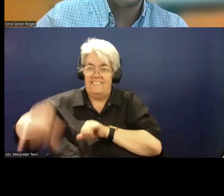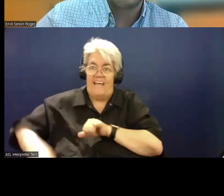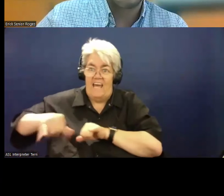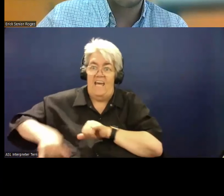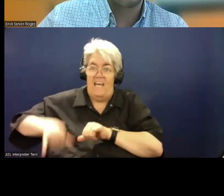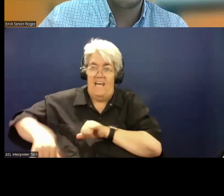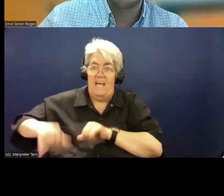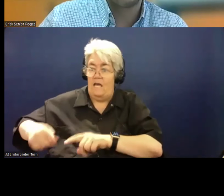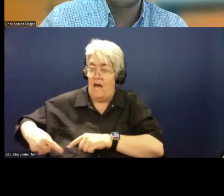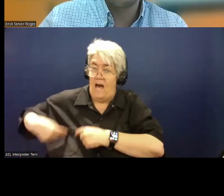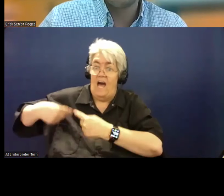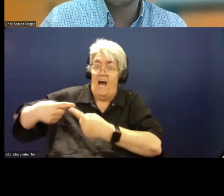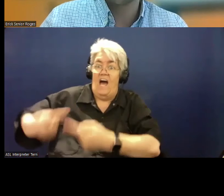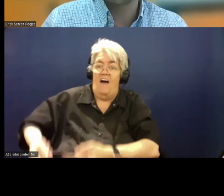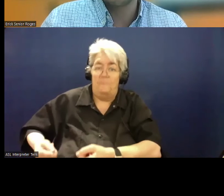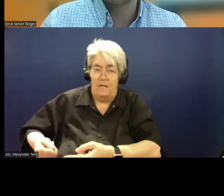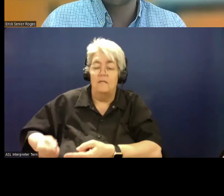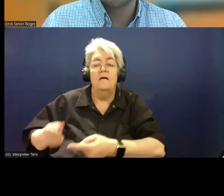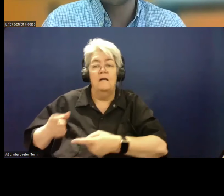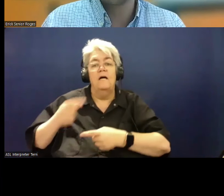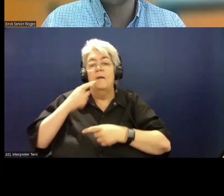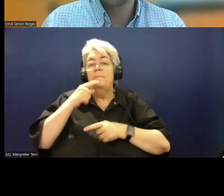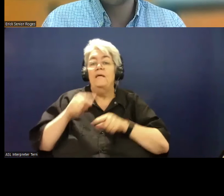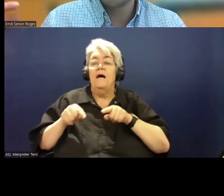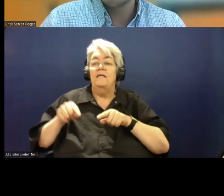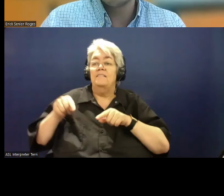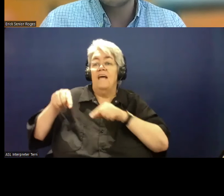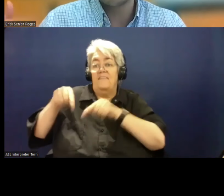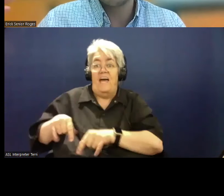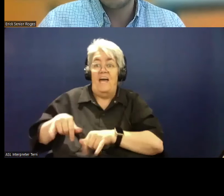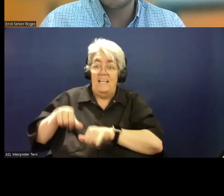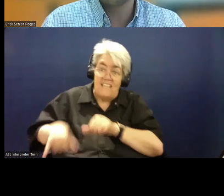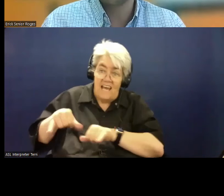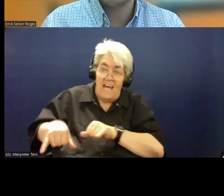HOST OF ASSOCIATED LOSS OF PROTECTIVE FACTORS THAT COME WITH ACCULTURATION